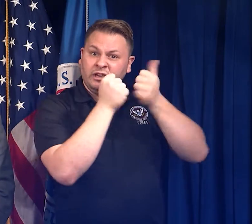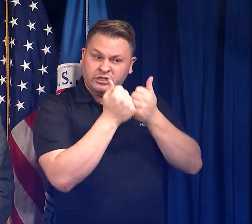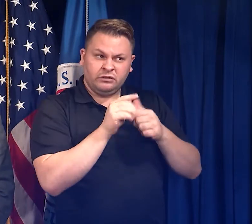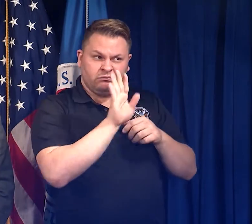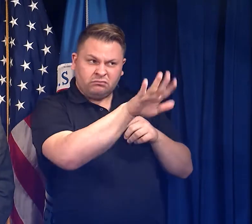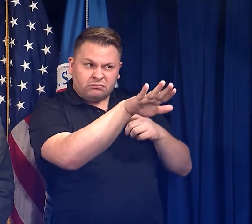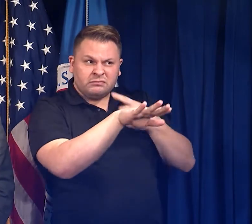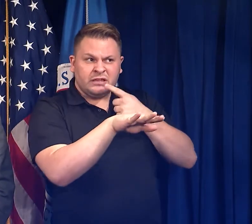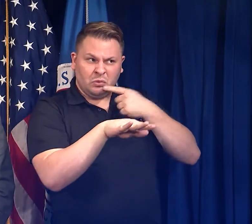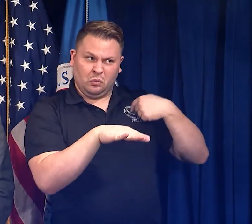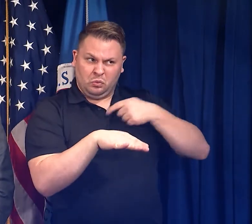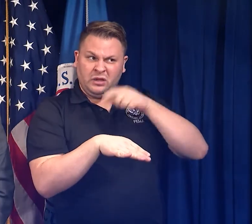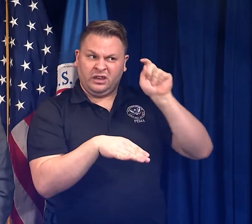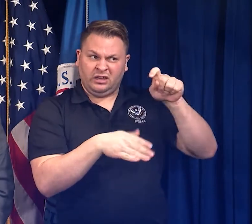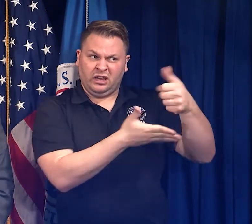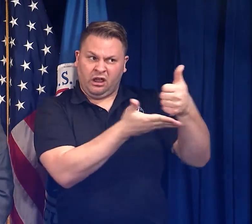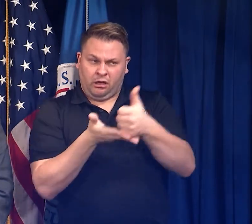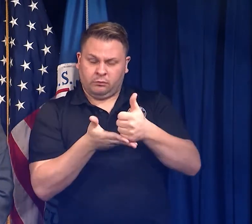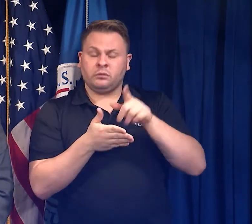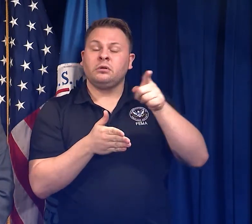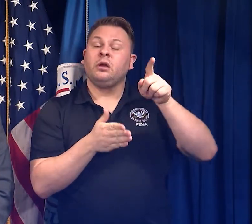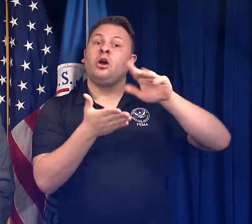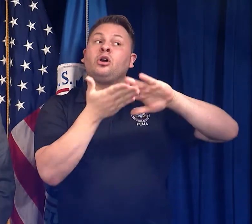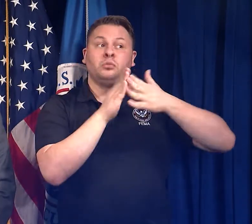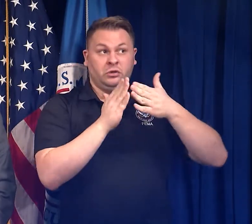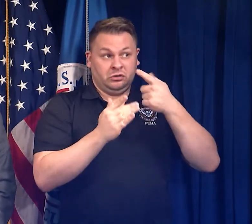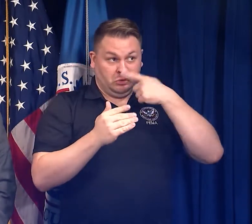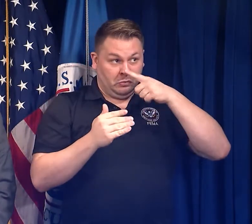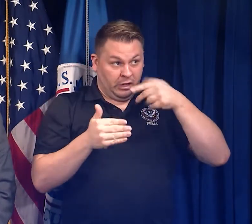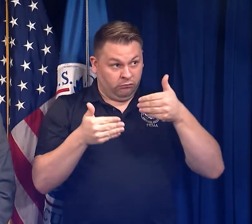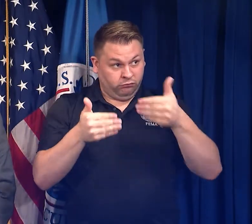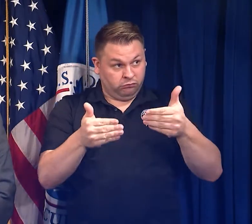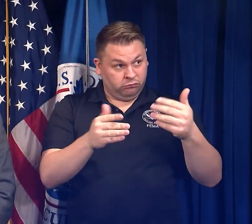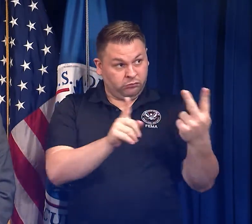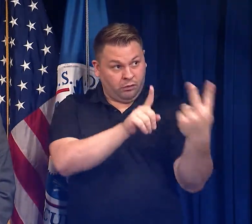and request that your community apply for mitigation funding on your behalf.